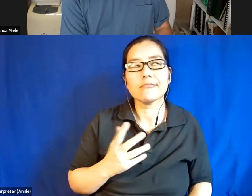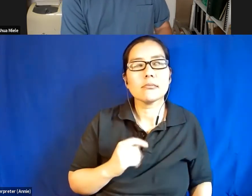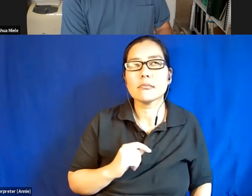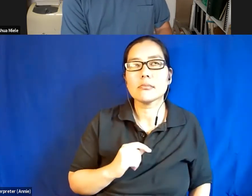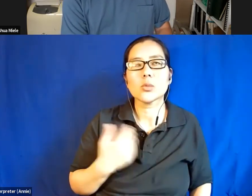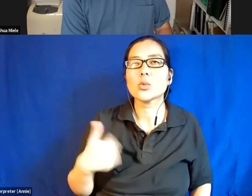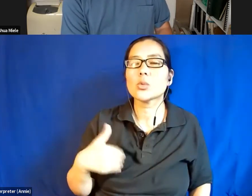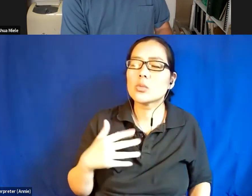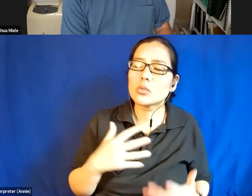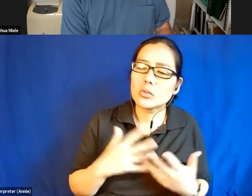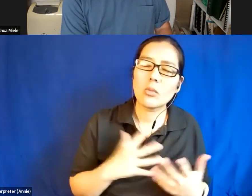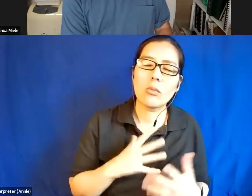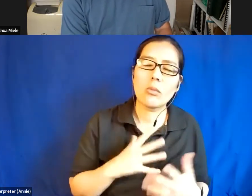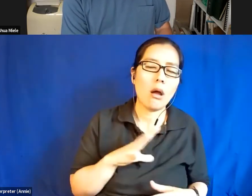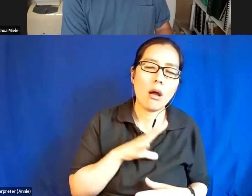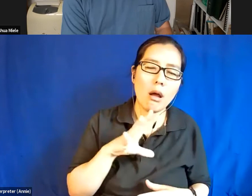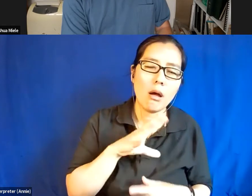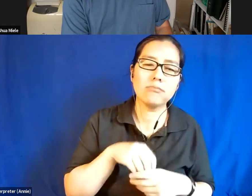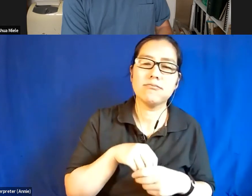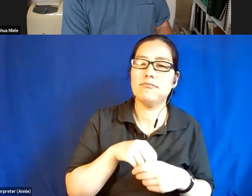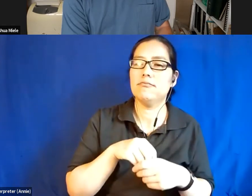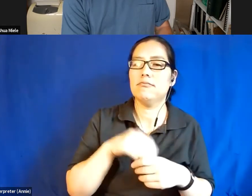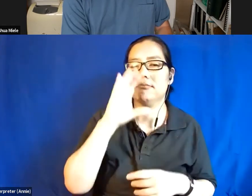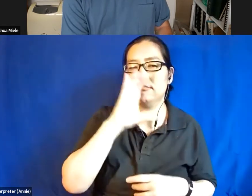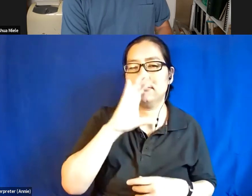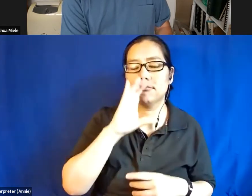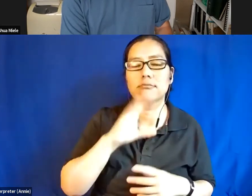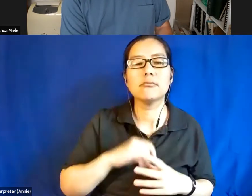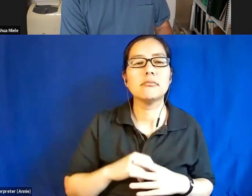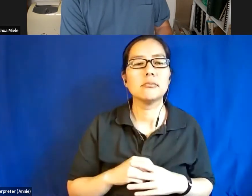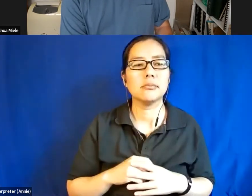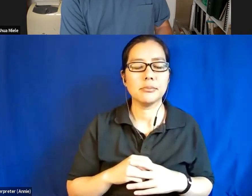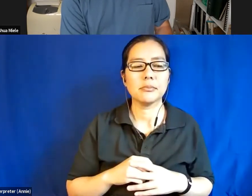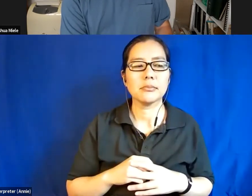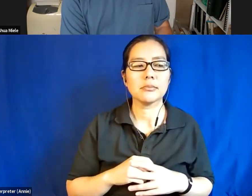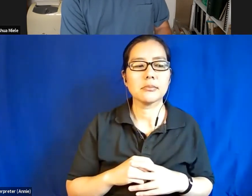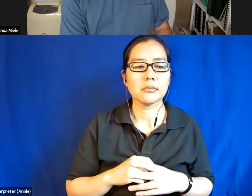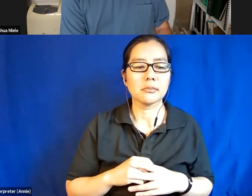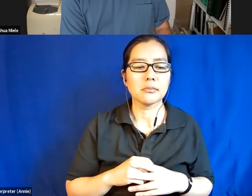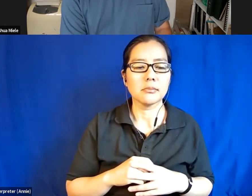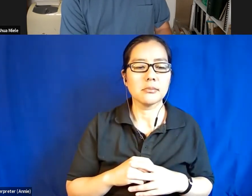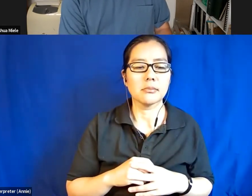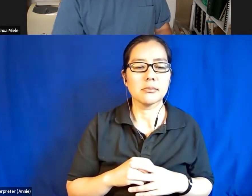goes into it and I think that there's a lot to be thought about in terms of